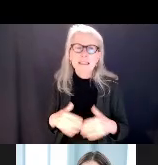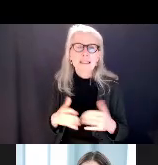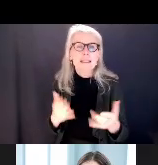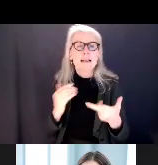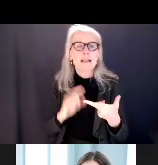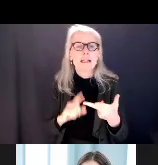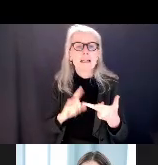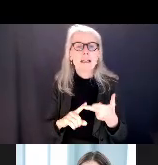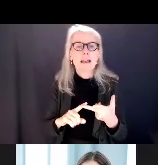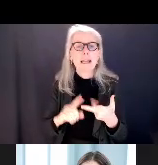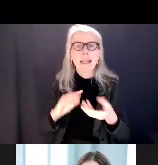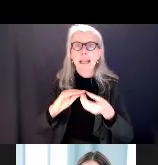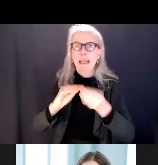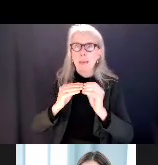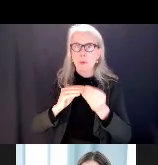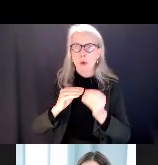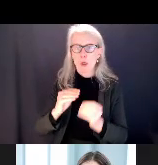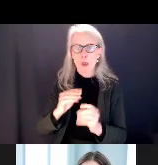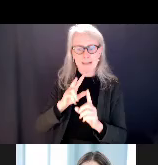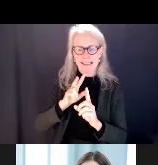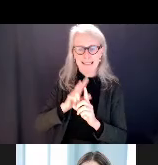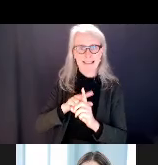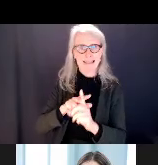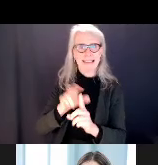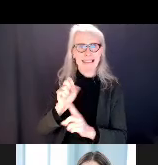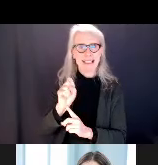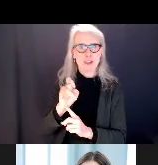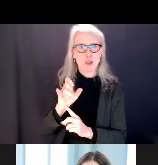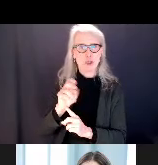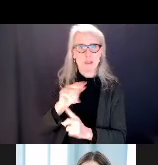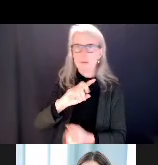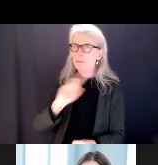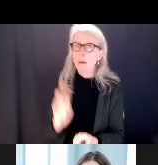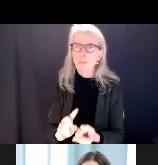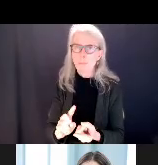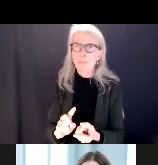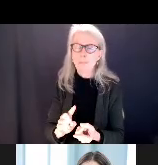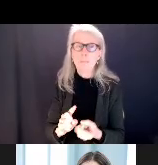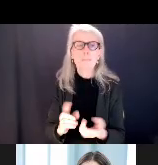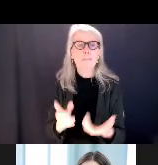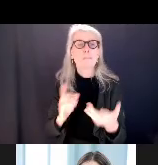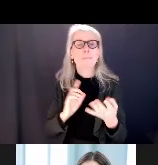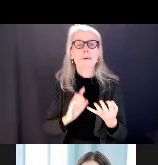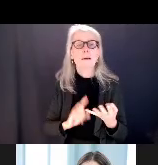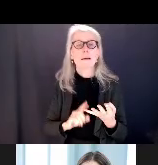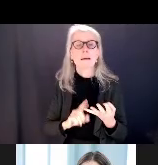in the number of sessions they can provide. It limits the impact of early intervention. And